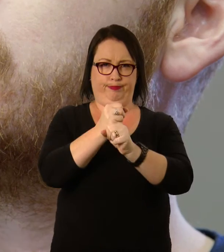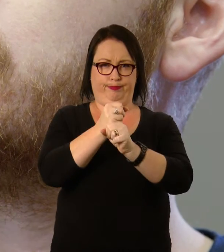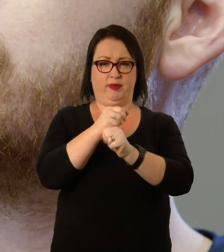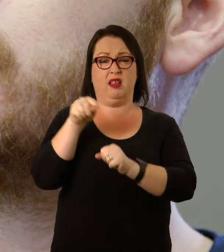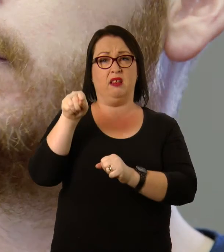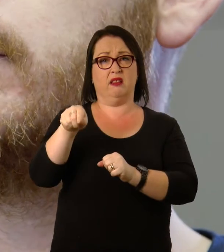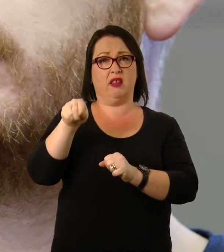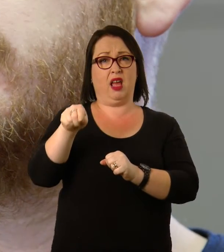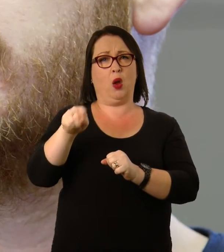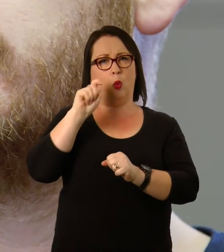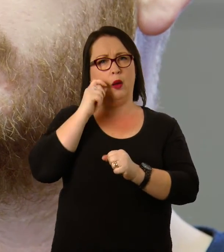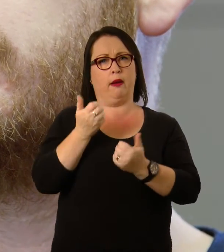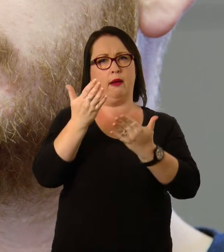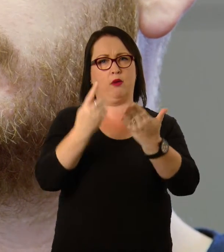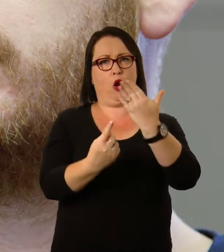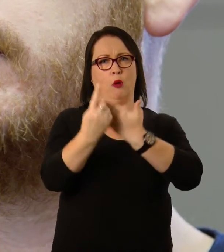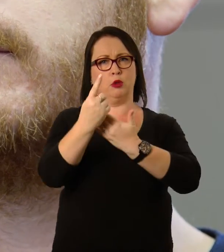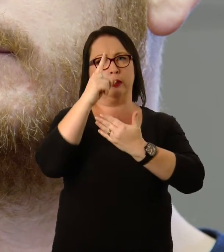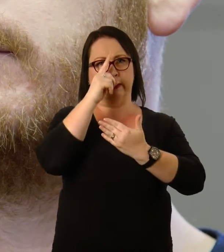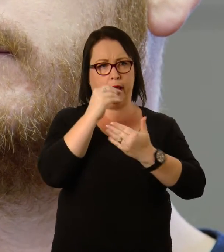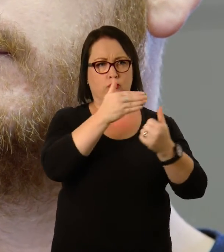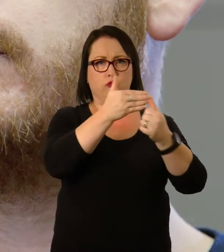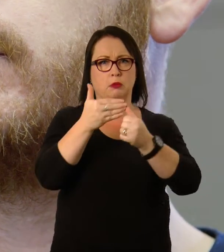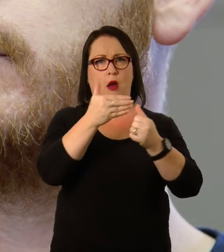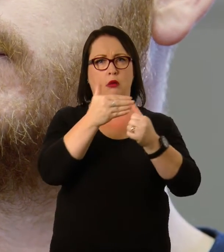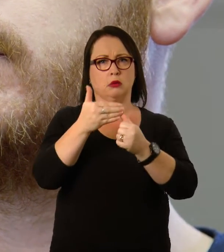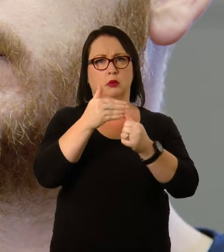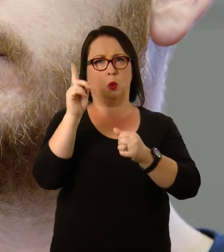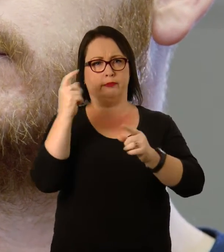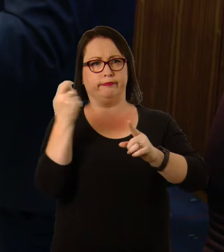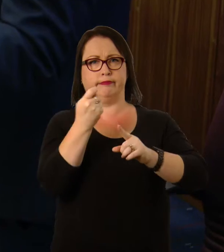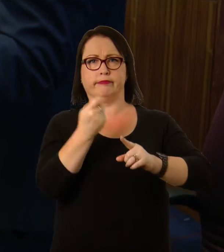The hearing provides you with an opportunity to respond to allegations made against you,